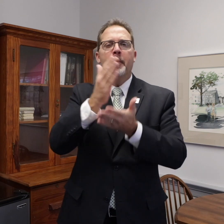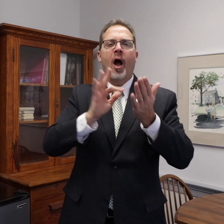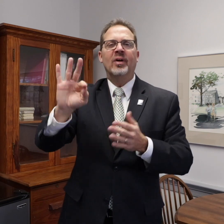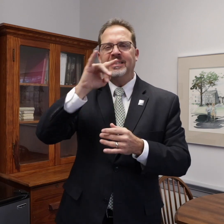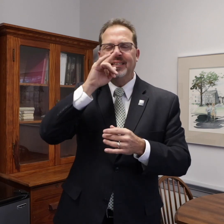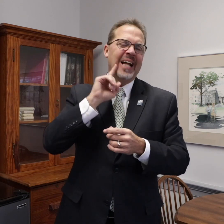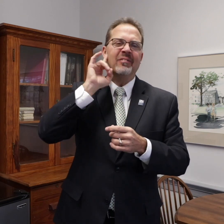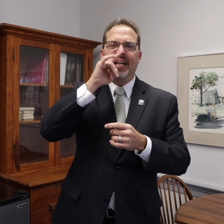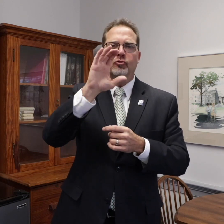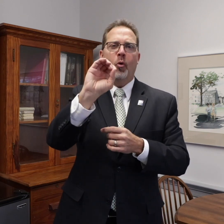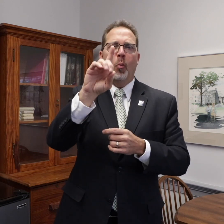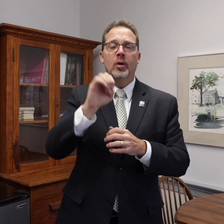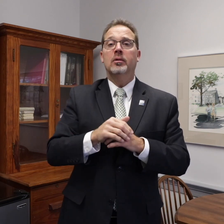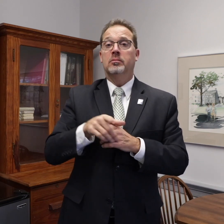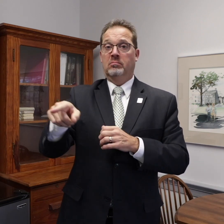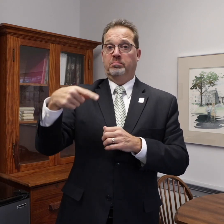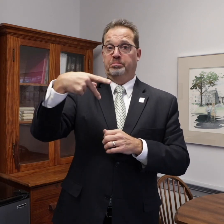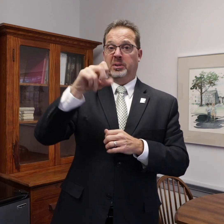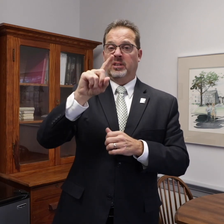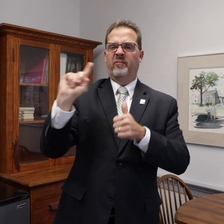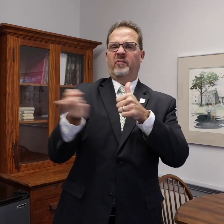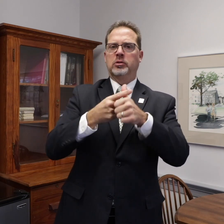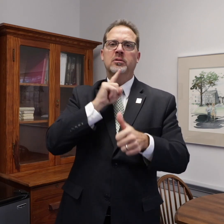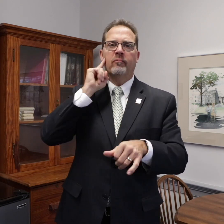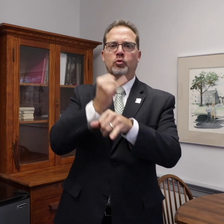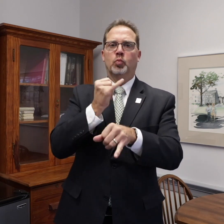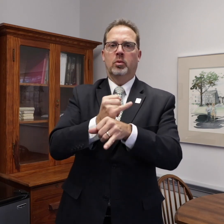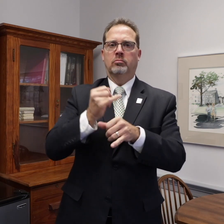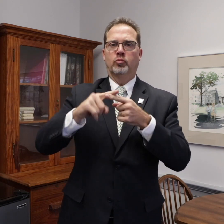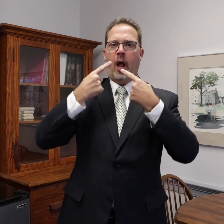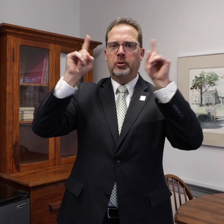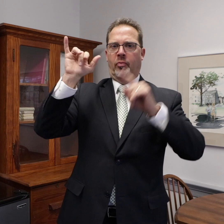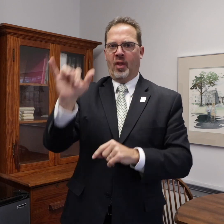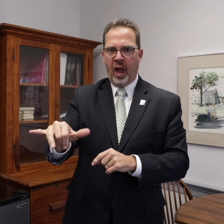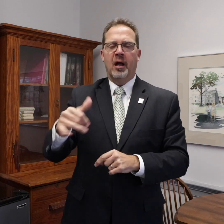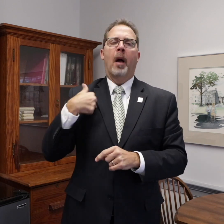Deaf school in the country to be a part of this program. I’m sure many other Deaf